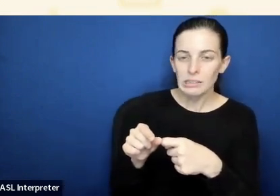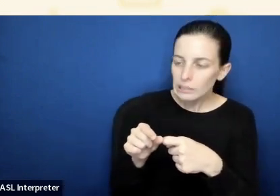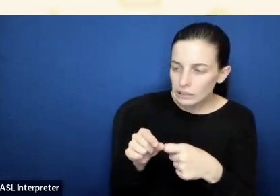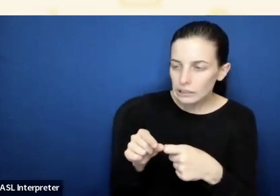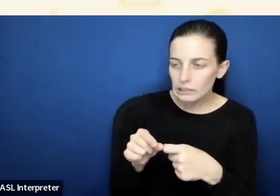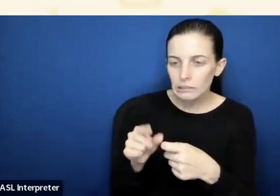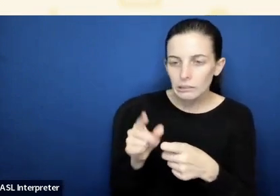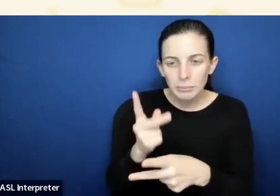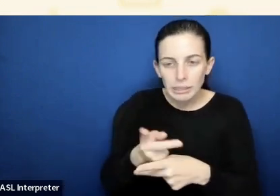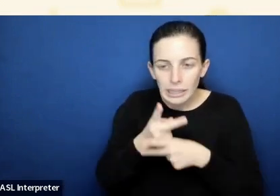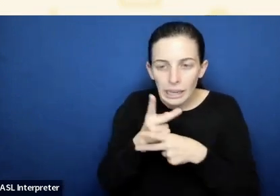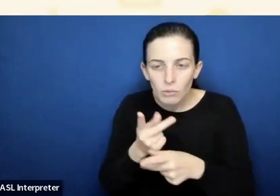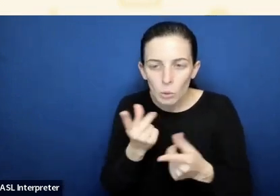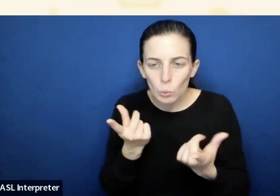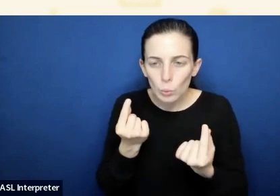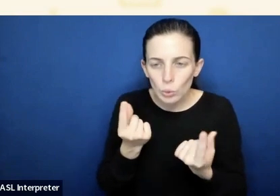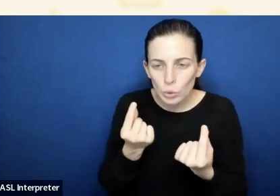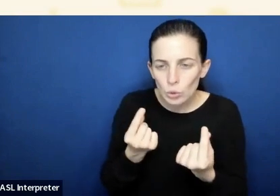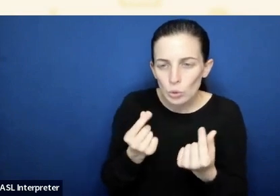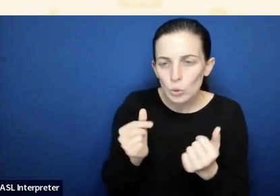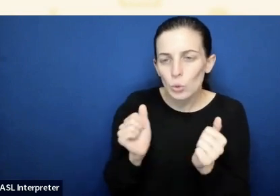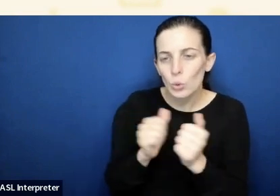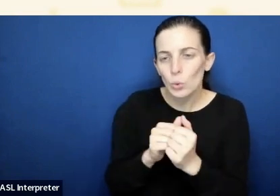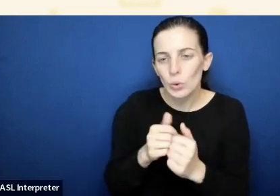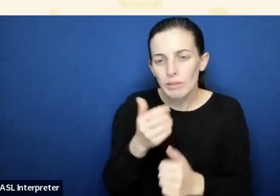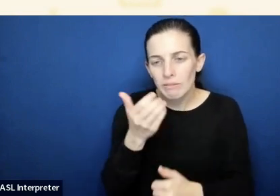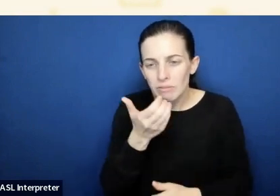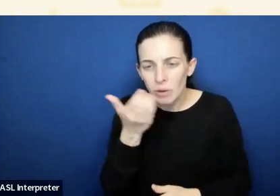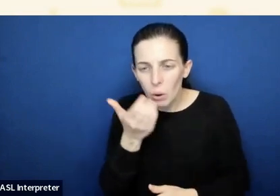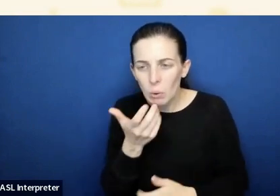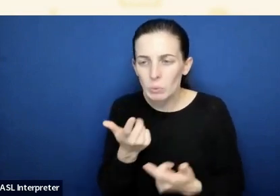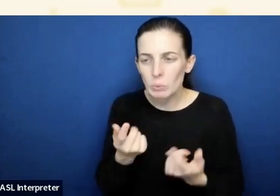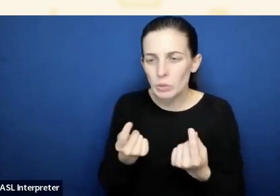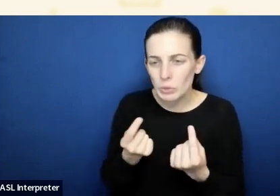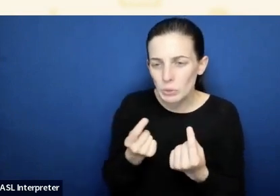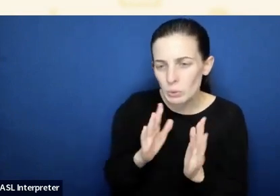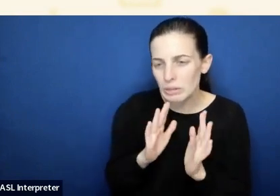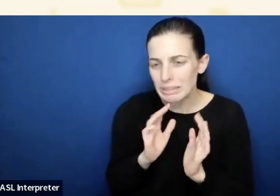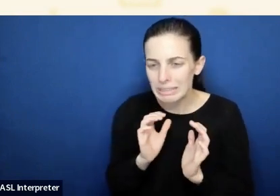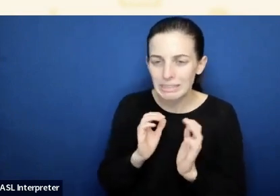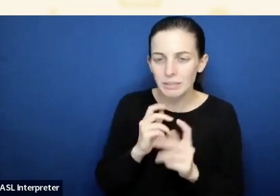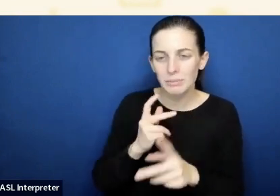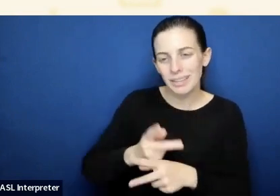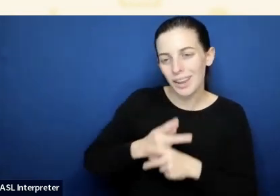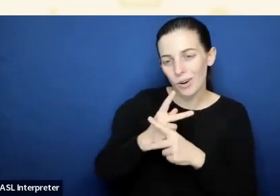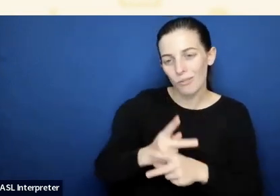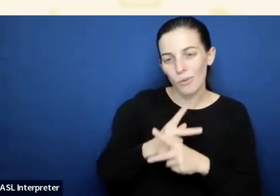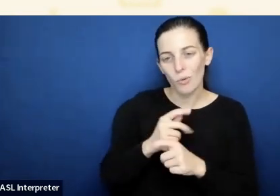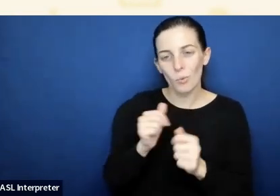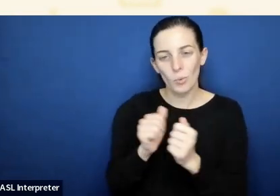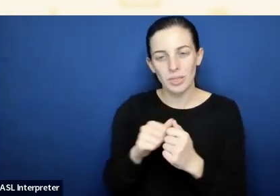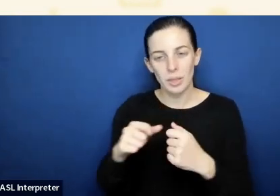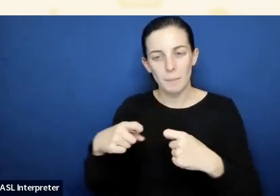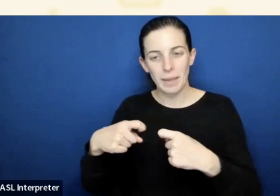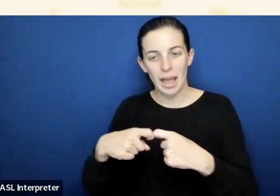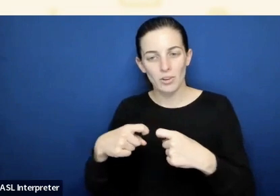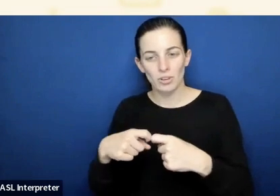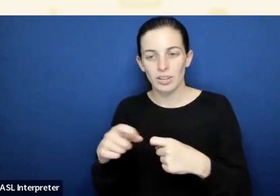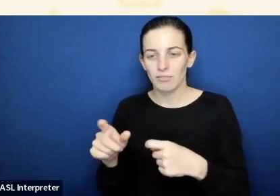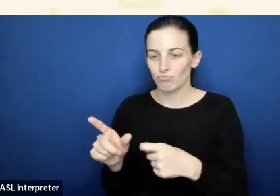with your fully charged, or half-full charged mobile phone.